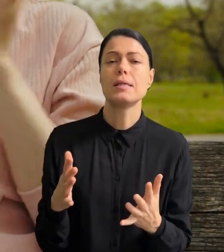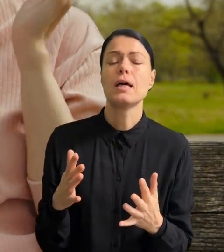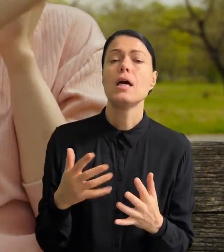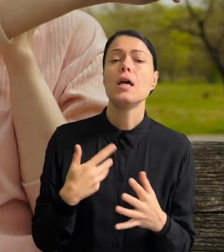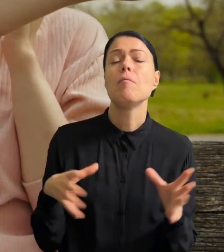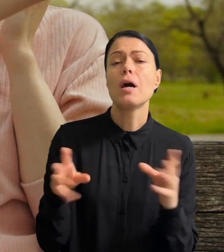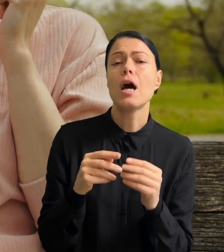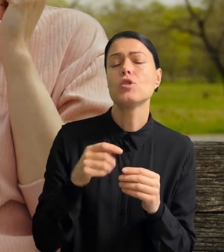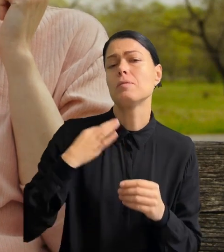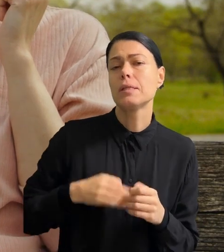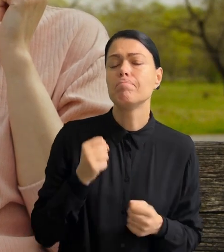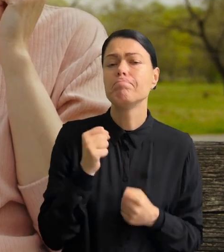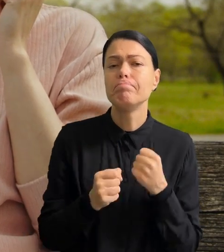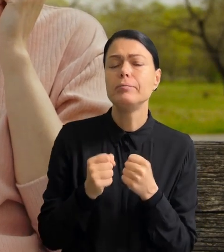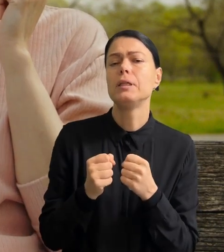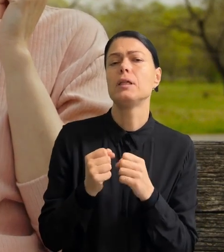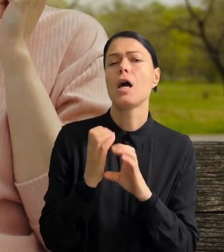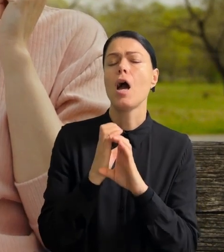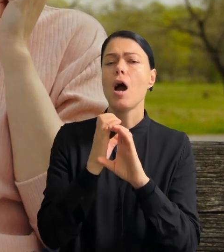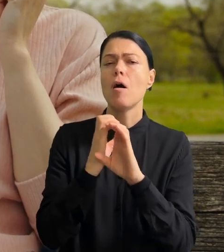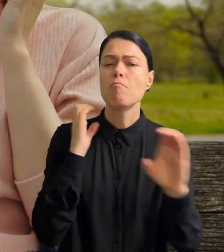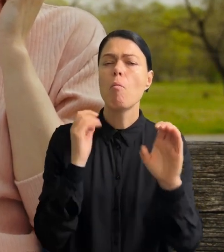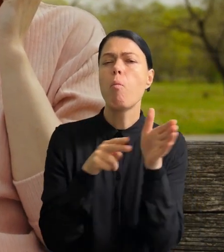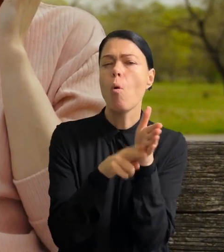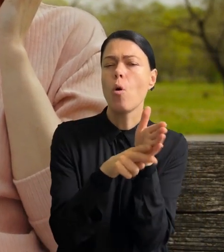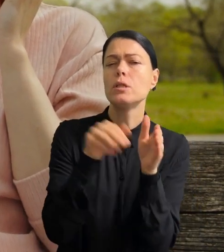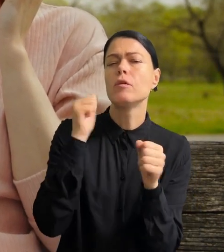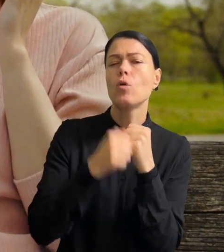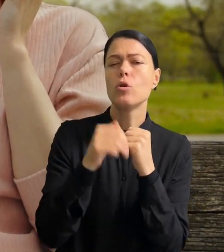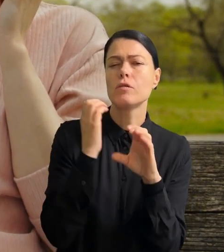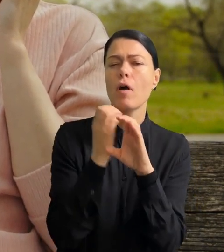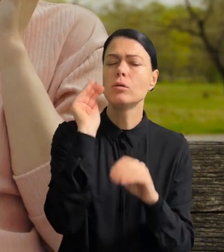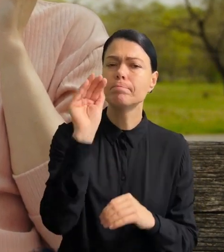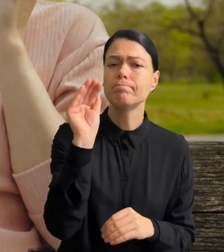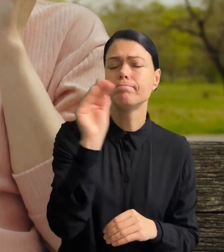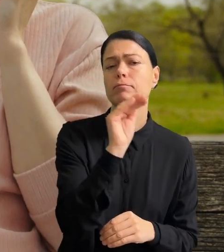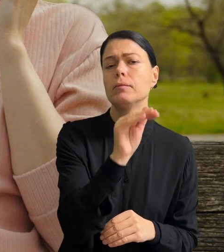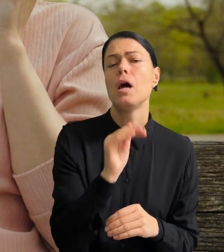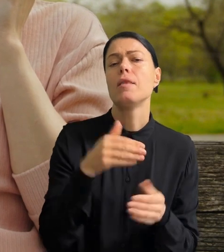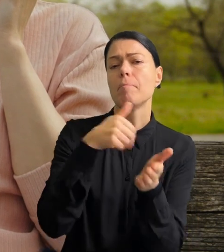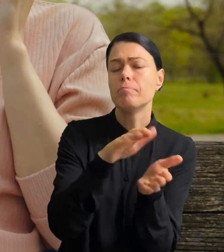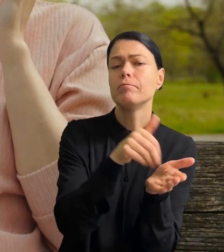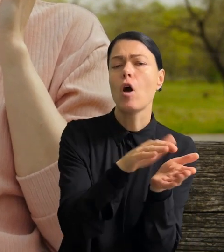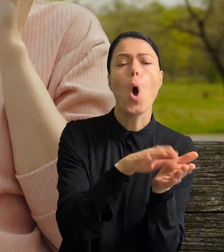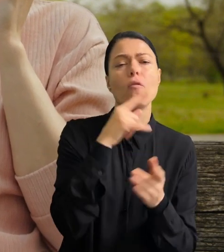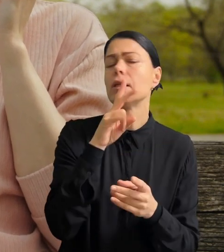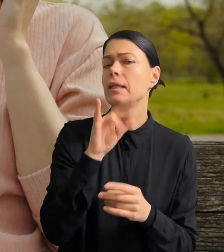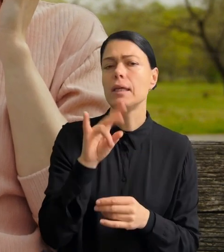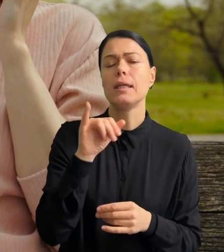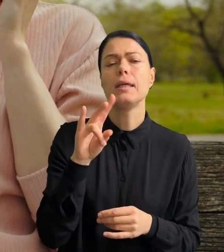And my son and I ran along the entire train, begging to be allowed into a carriage. We were turned away; they said no, no, no.